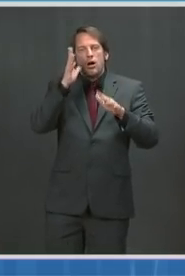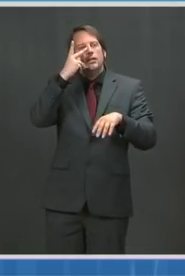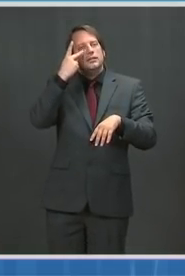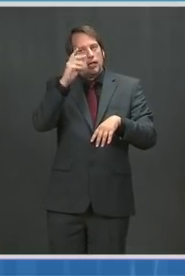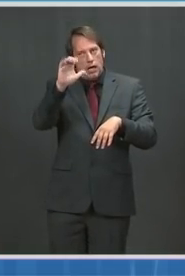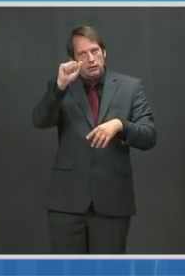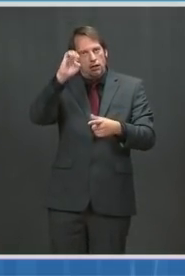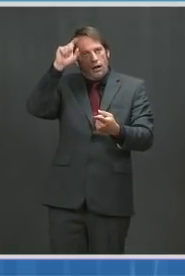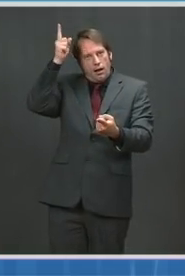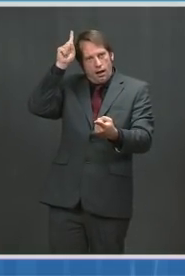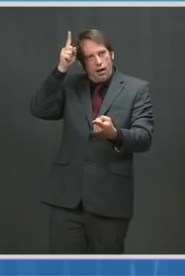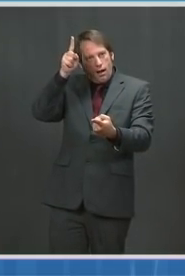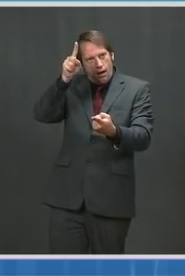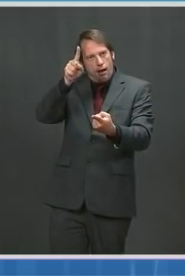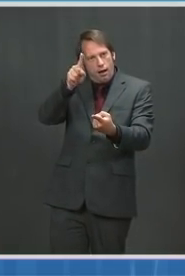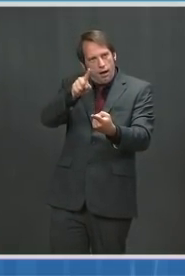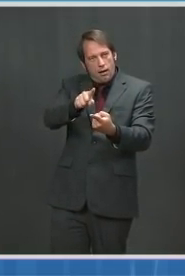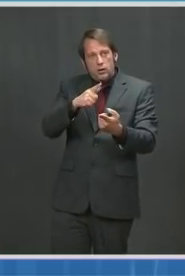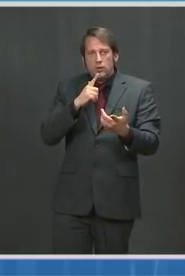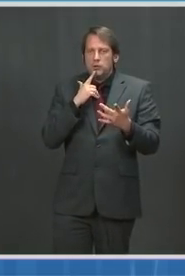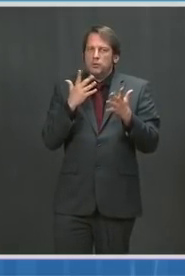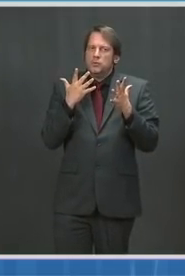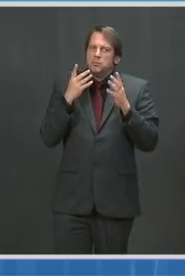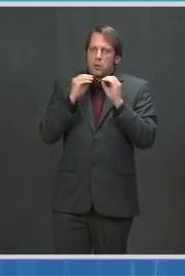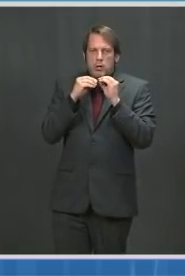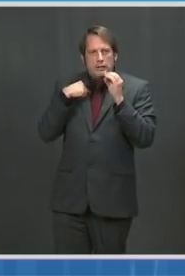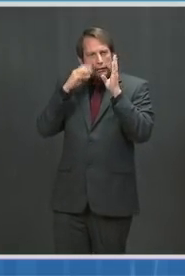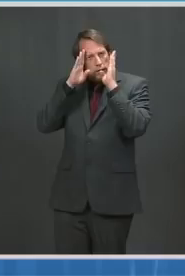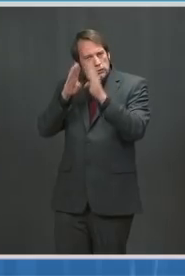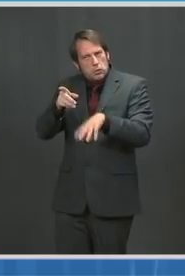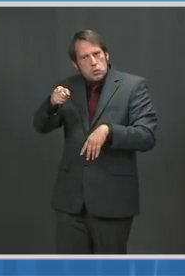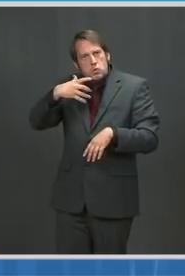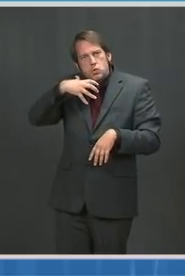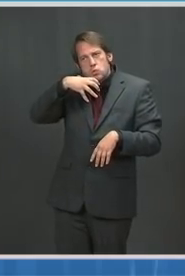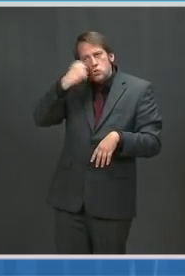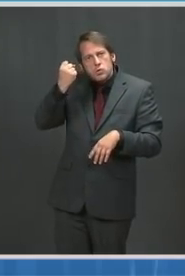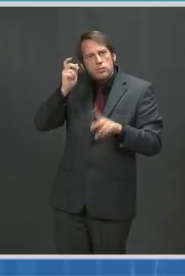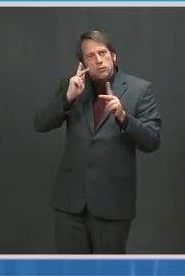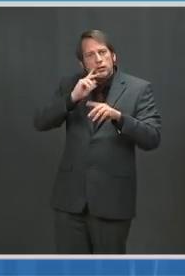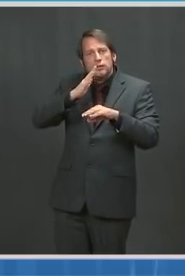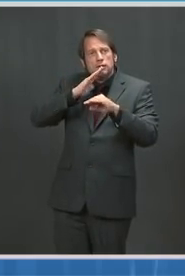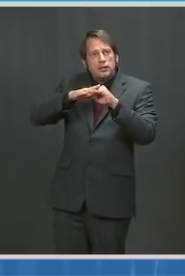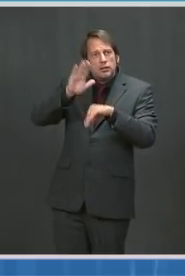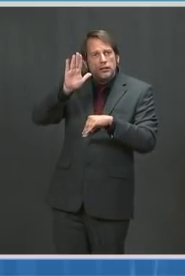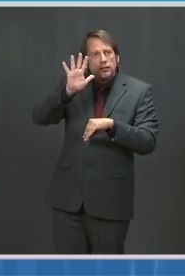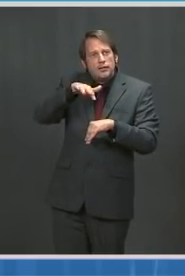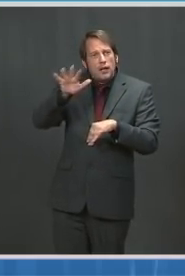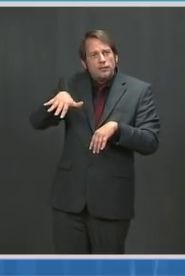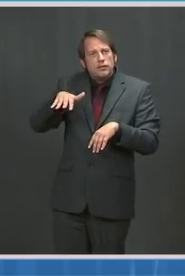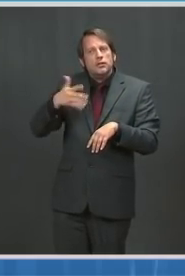where over 55 percent of adults over 65 and older are fully vaccinated, protecting those that we --